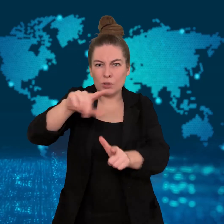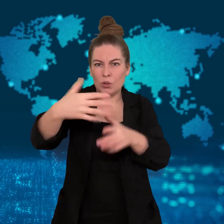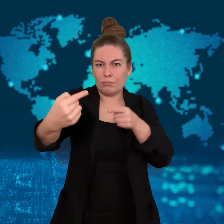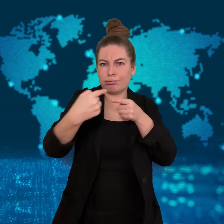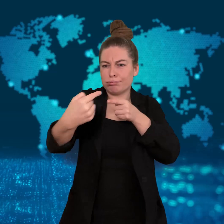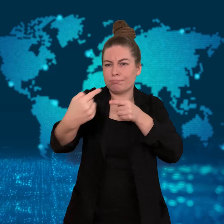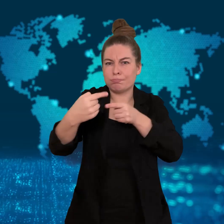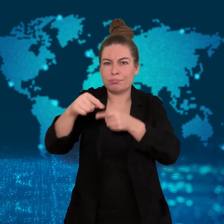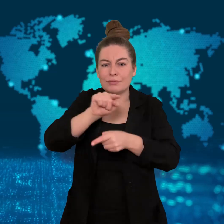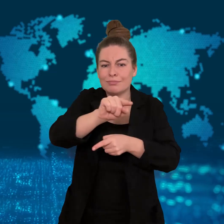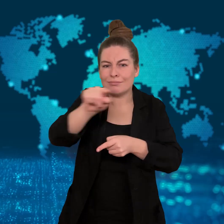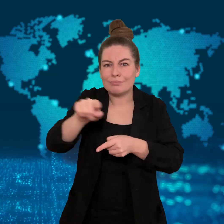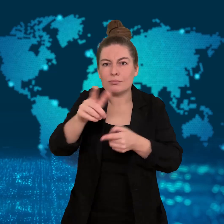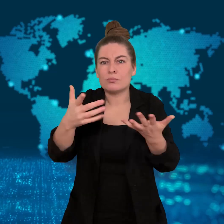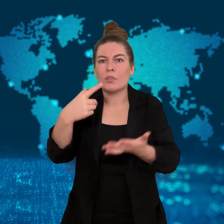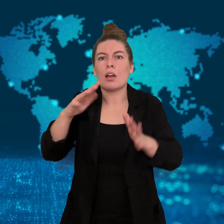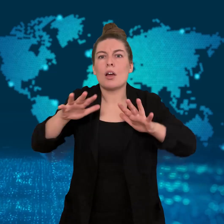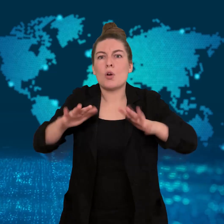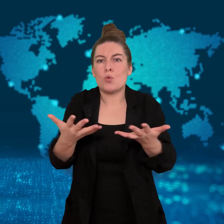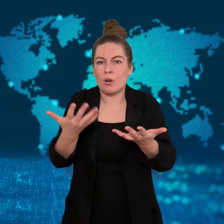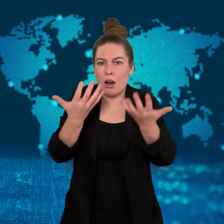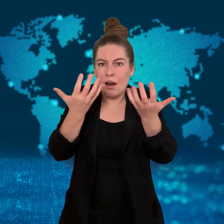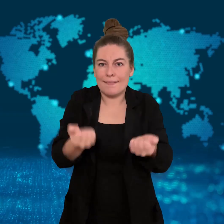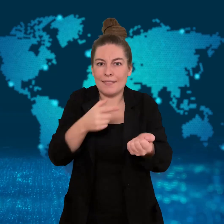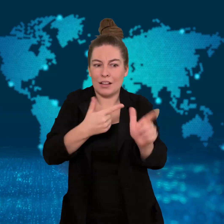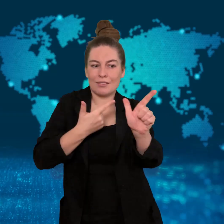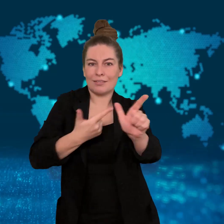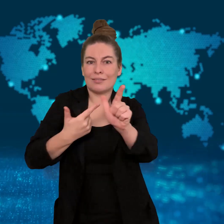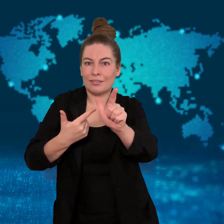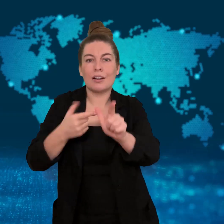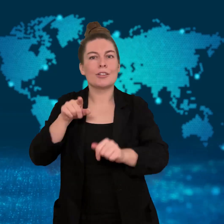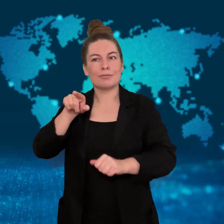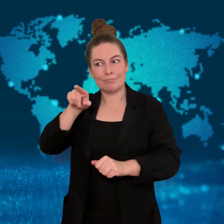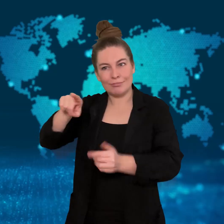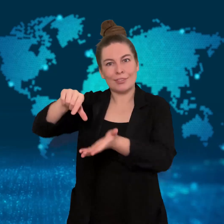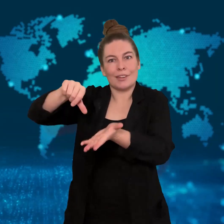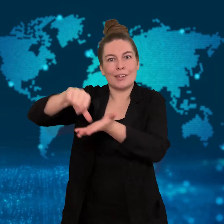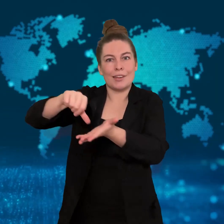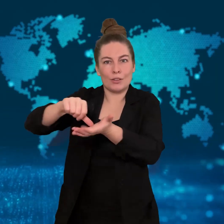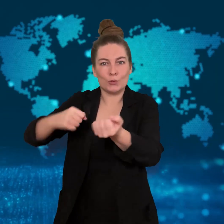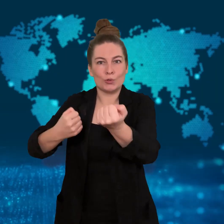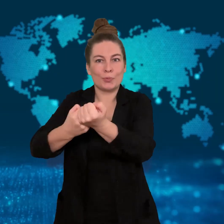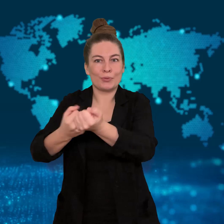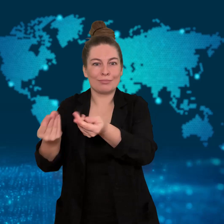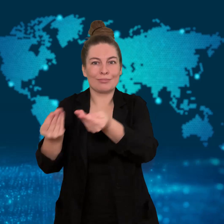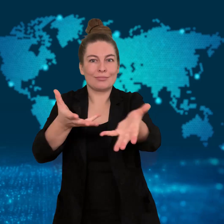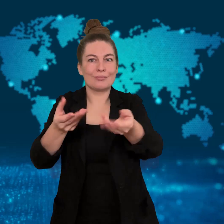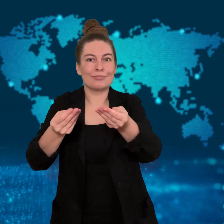The US clarified that the strikes do not mean the country is seeking conflict